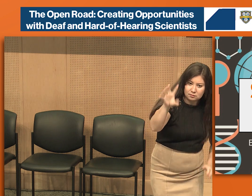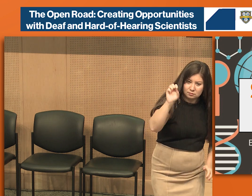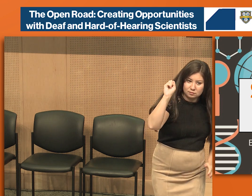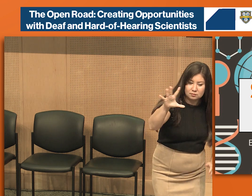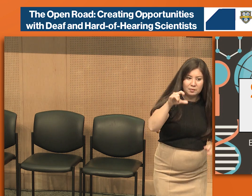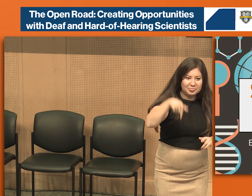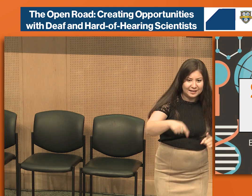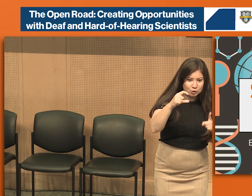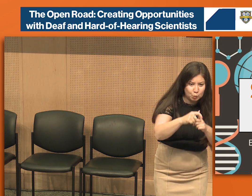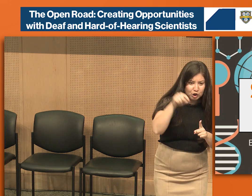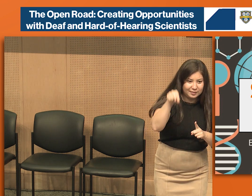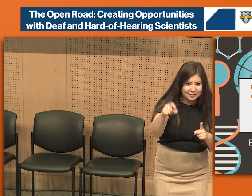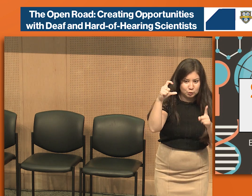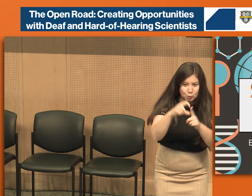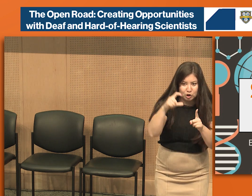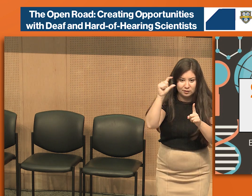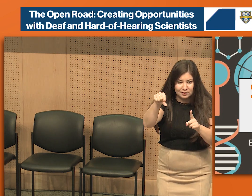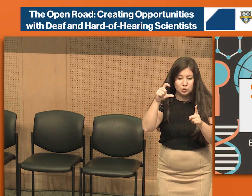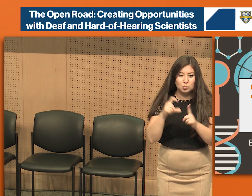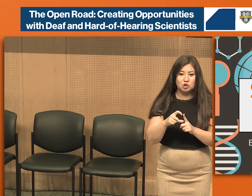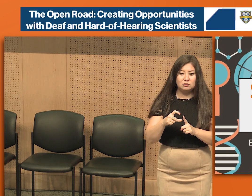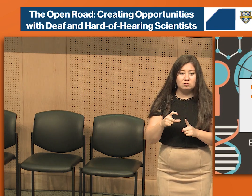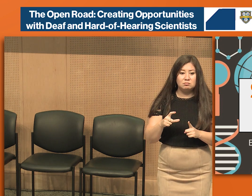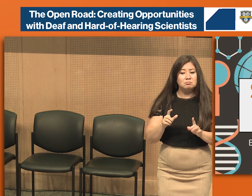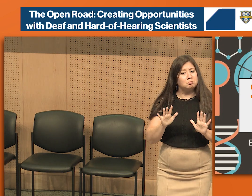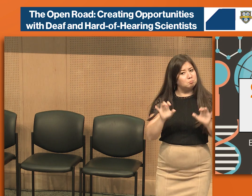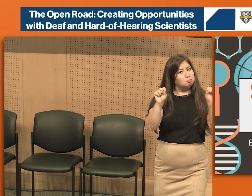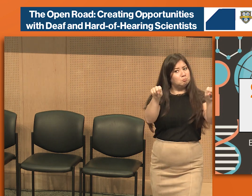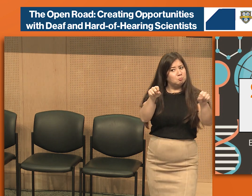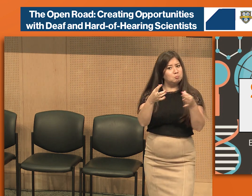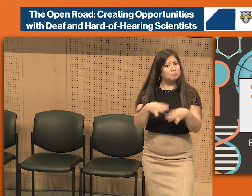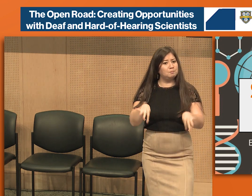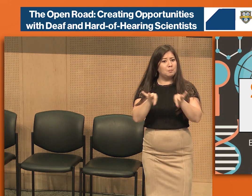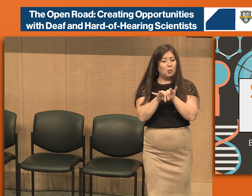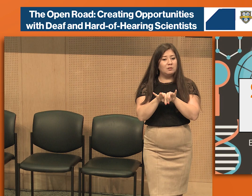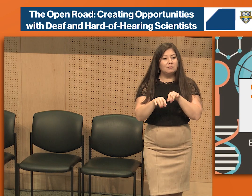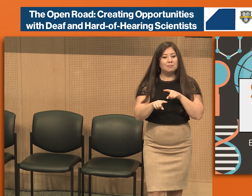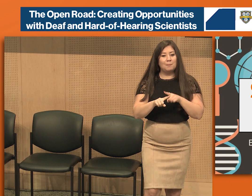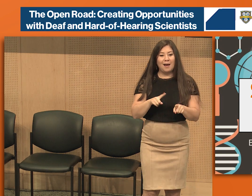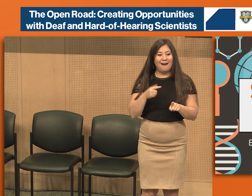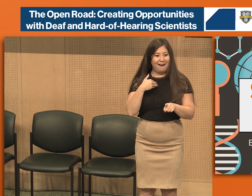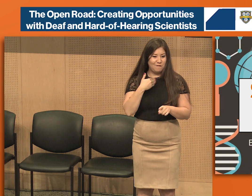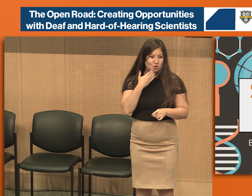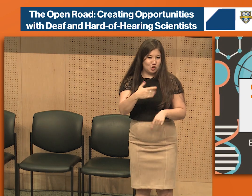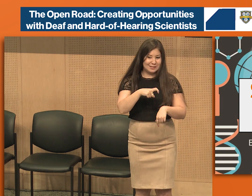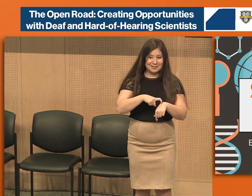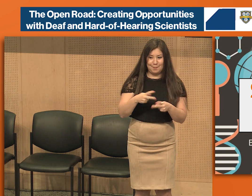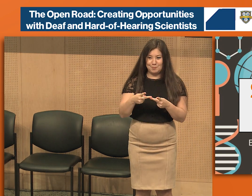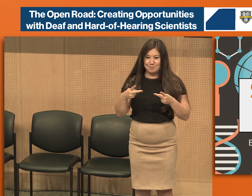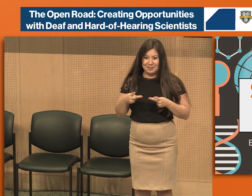Words and definitions of vocabulary words have been very important, and that has its time and place.